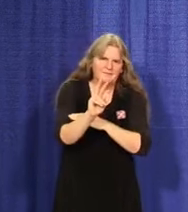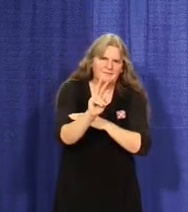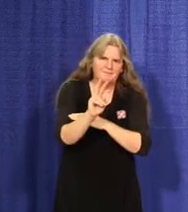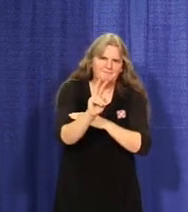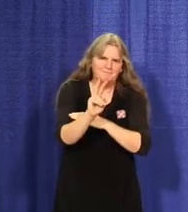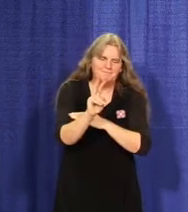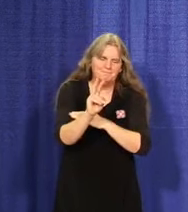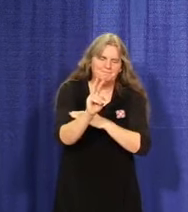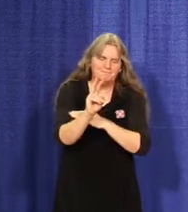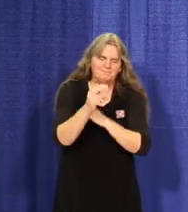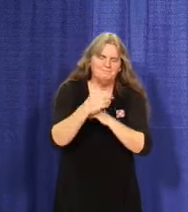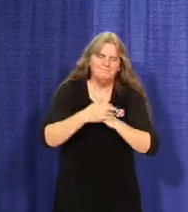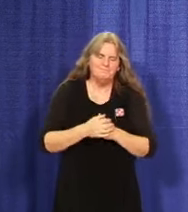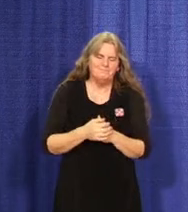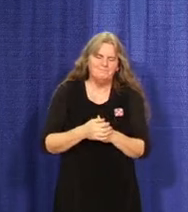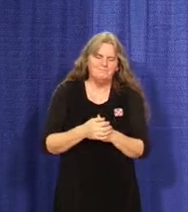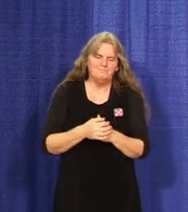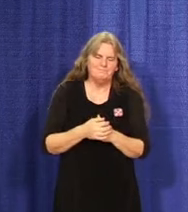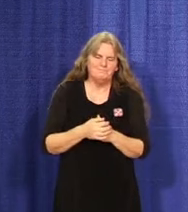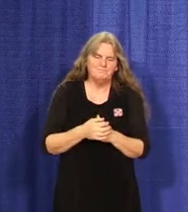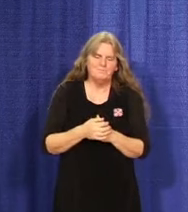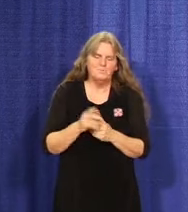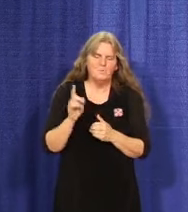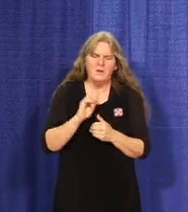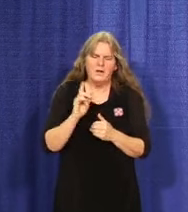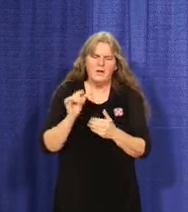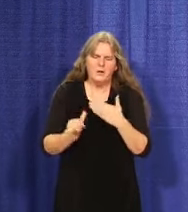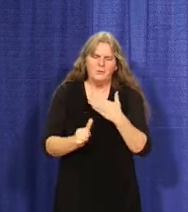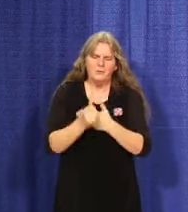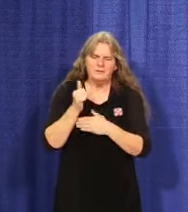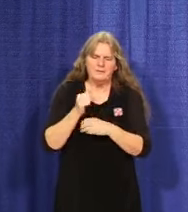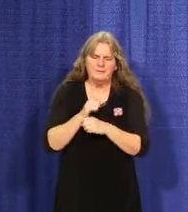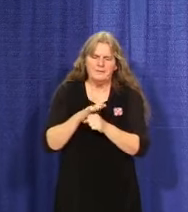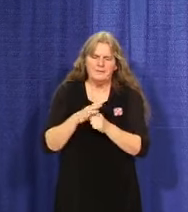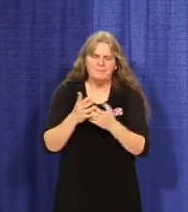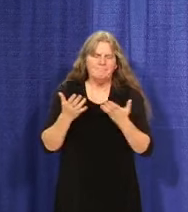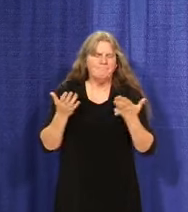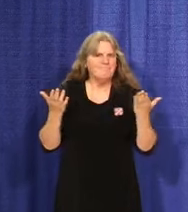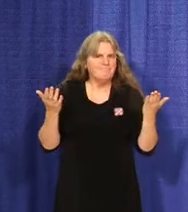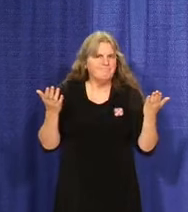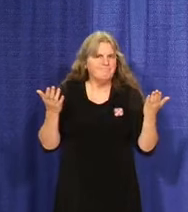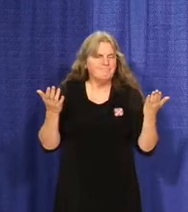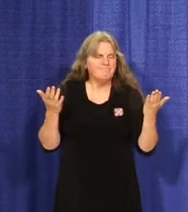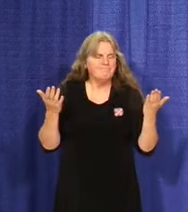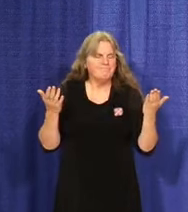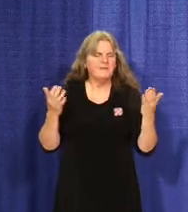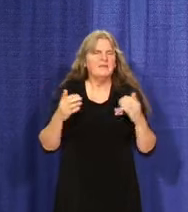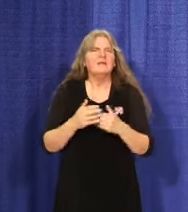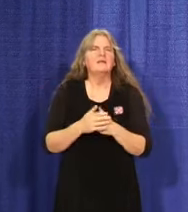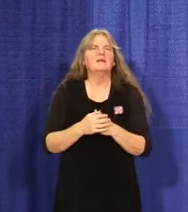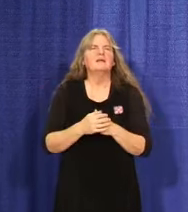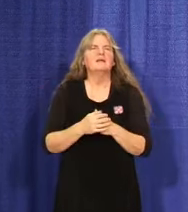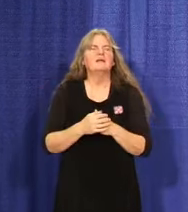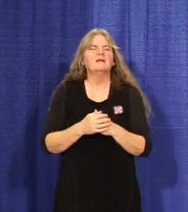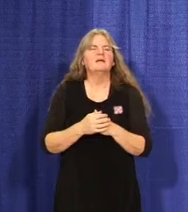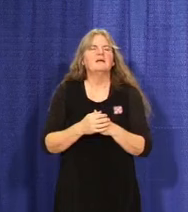where the risk is going to be. Because I think we have been slow and deliberate, that is why